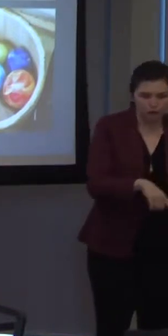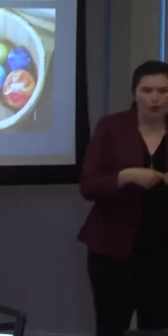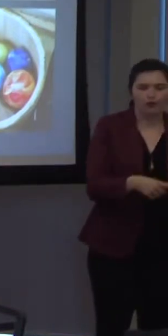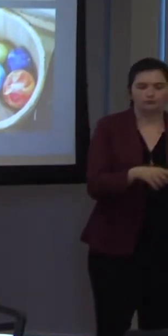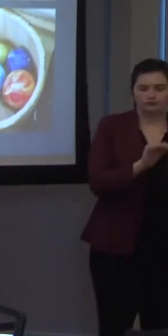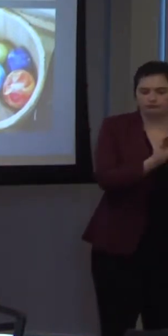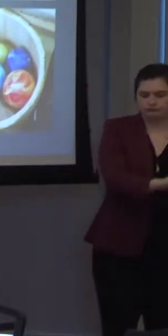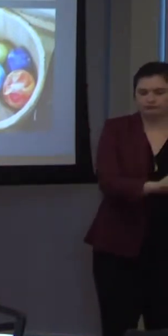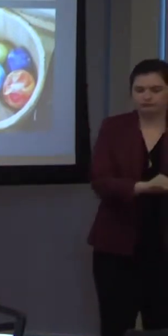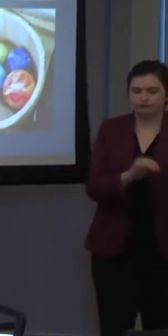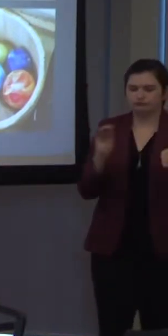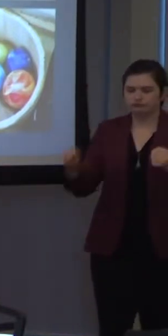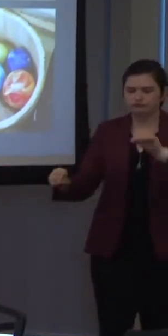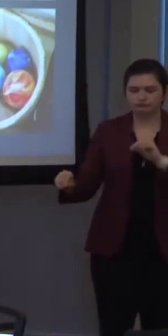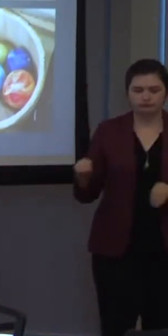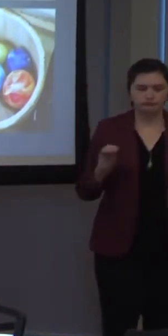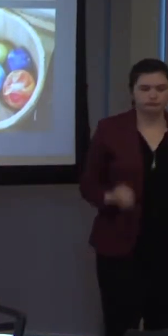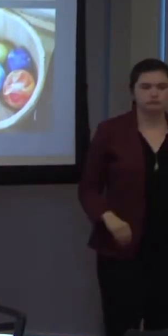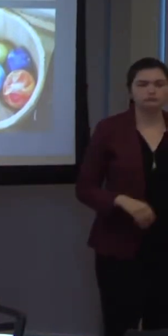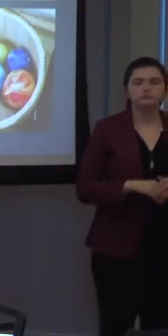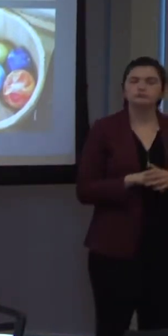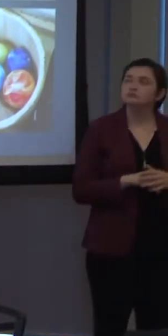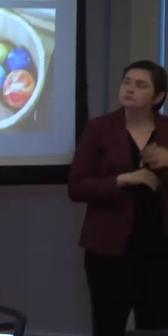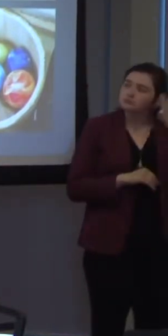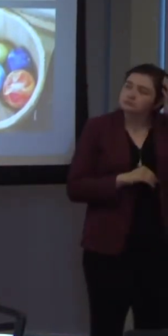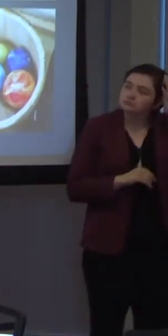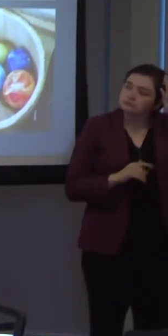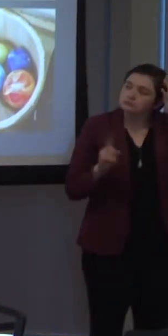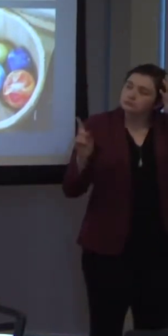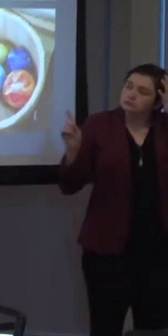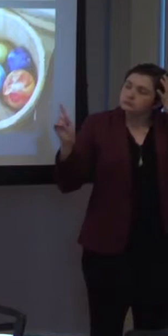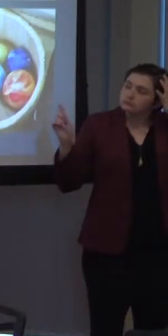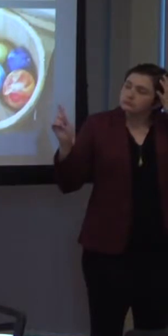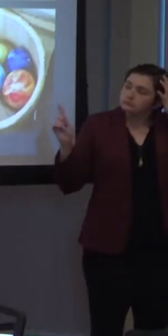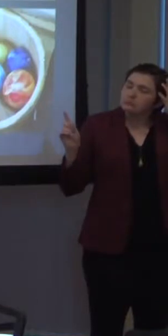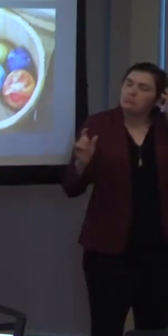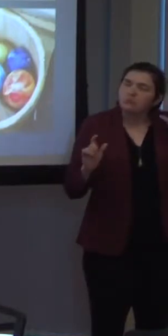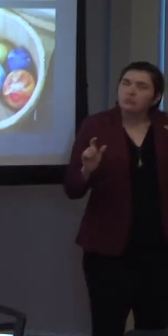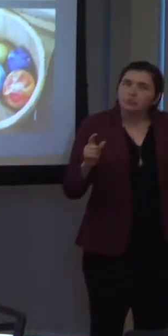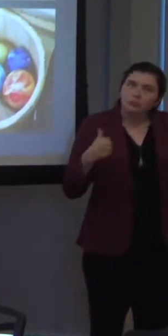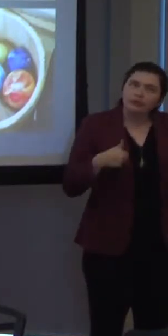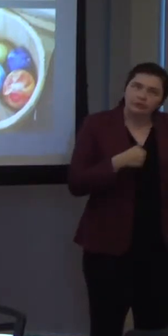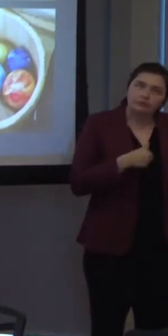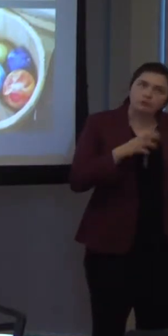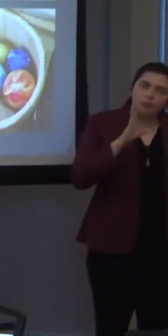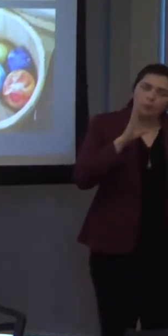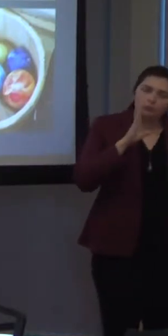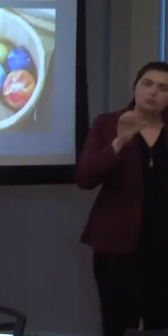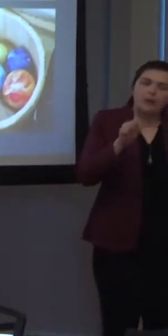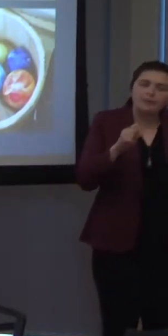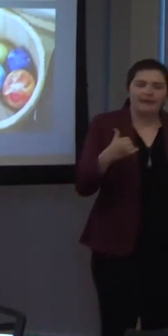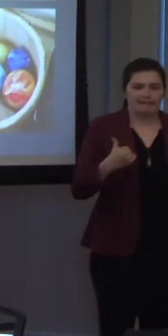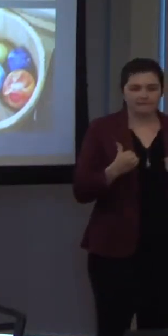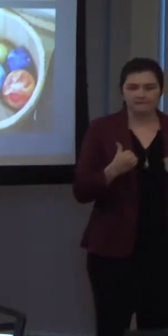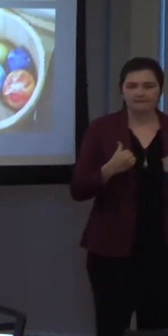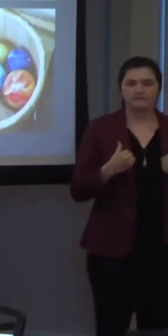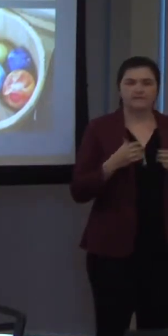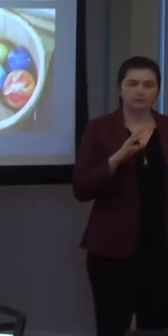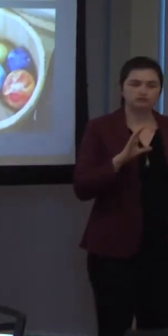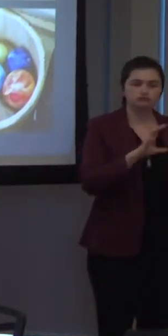[Attendee] Okay. And then, what we would have, most likely, is, once everyone is, kind of, distributed around,